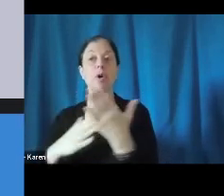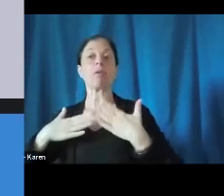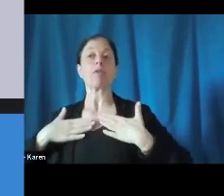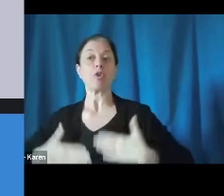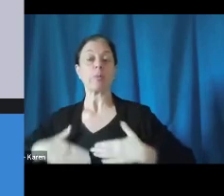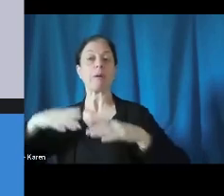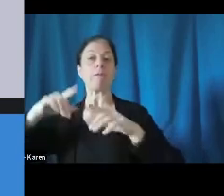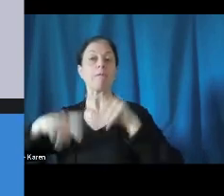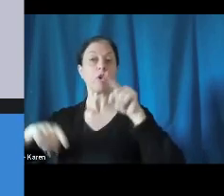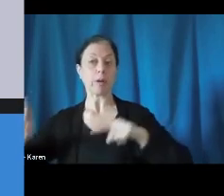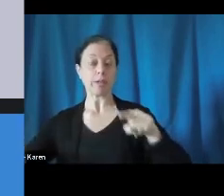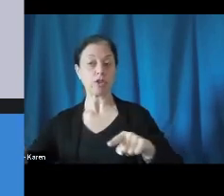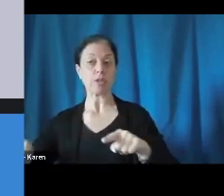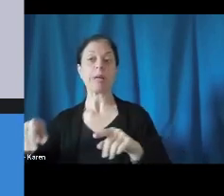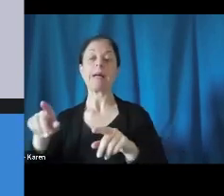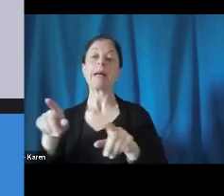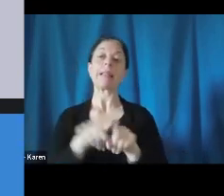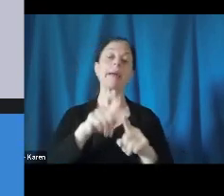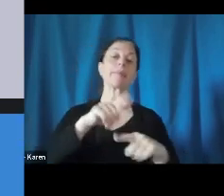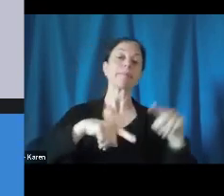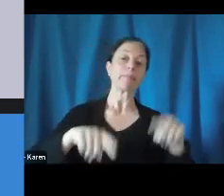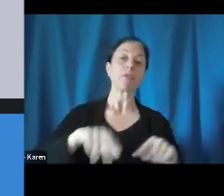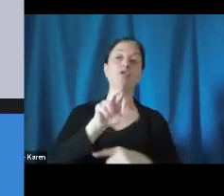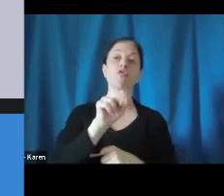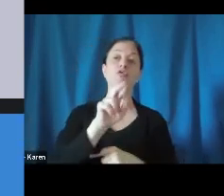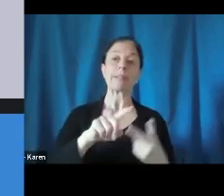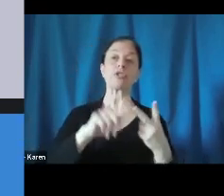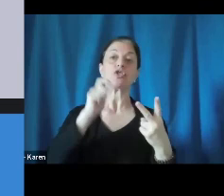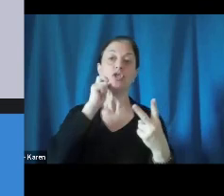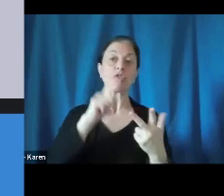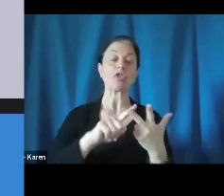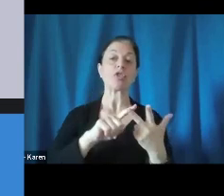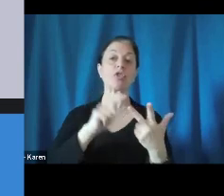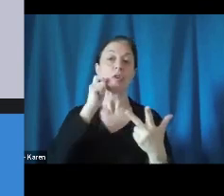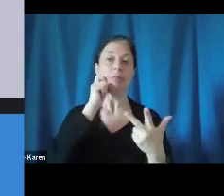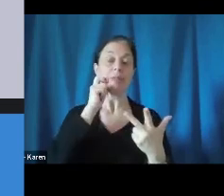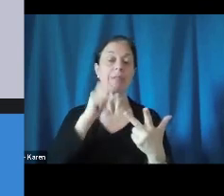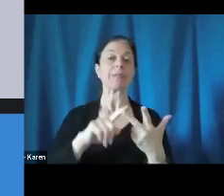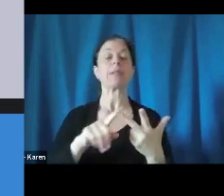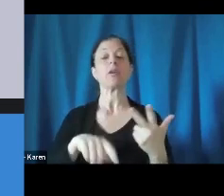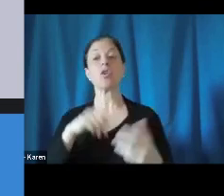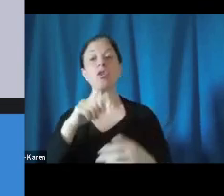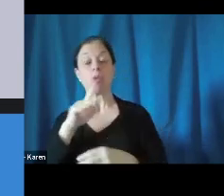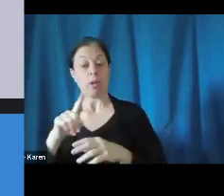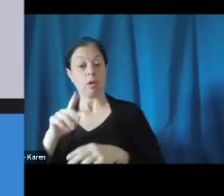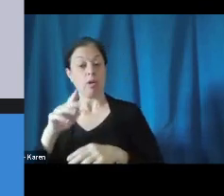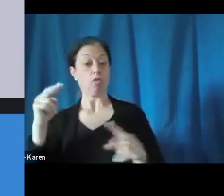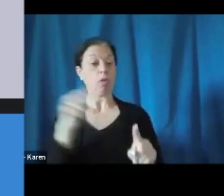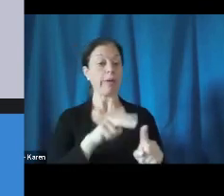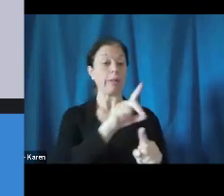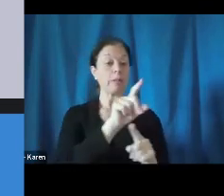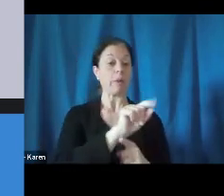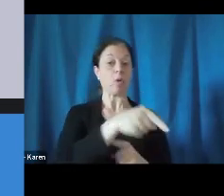The diversity model of disability sees disability as a natural part of human variation, much like differences in